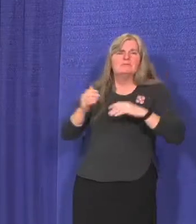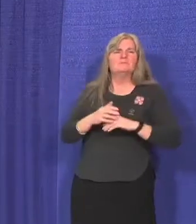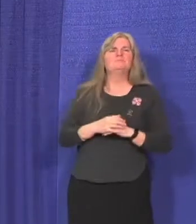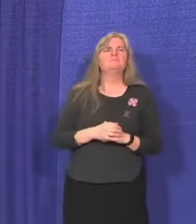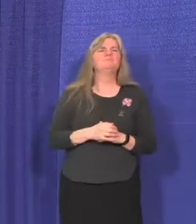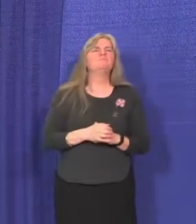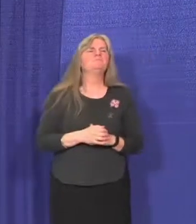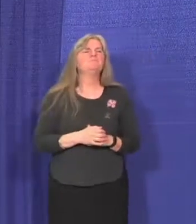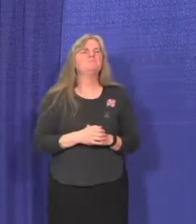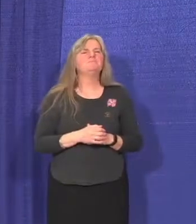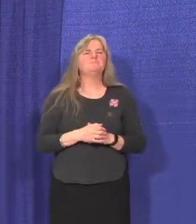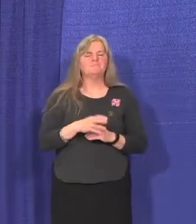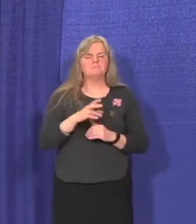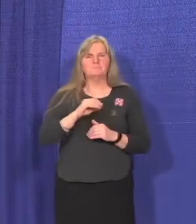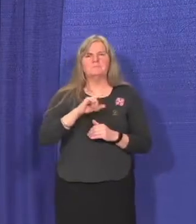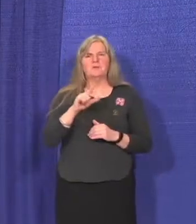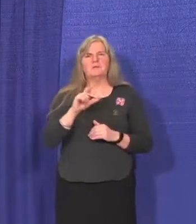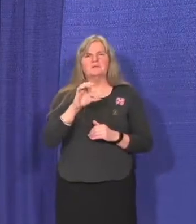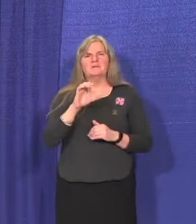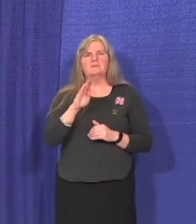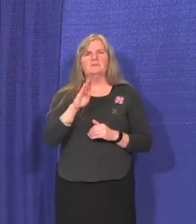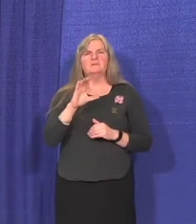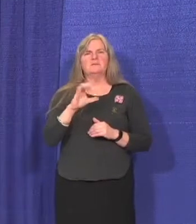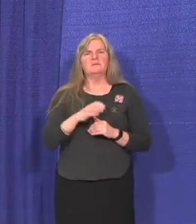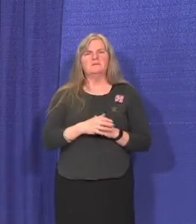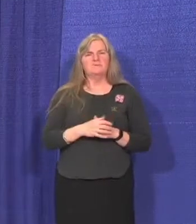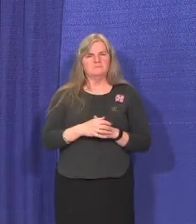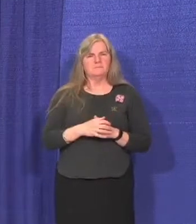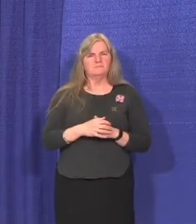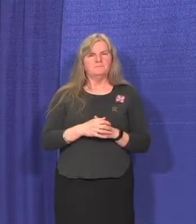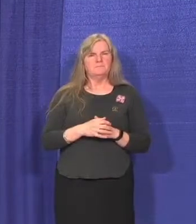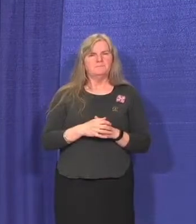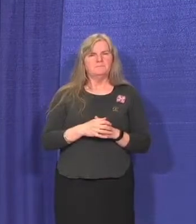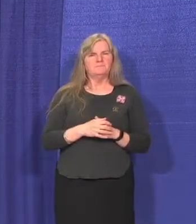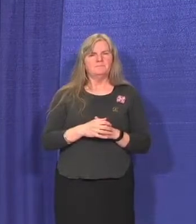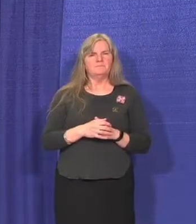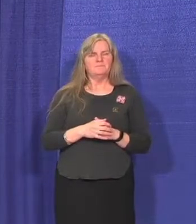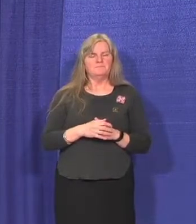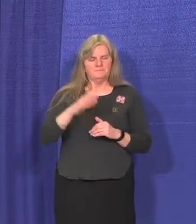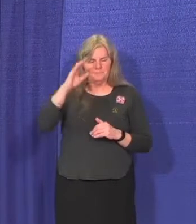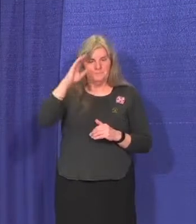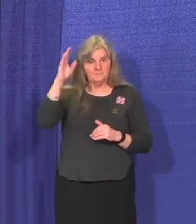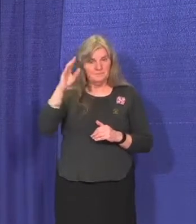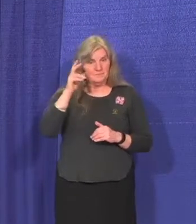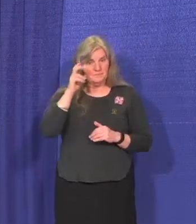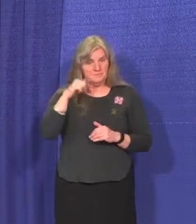demographic to a 75 percent goal line.